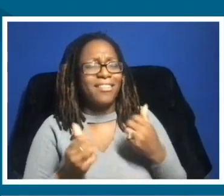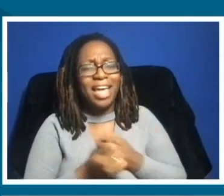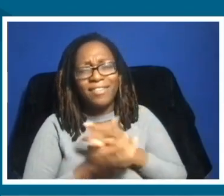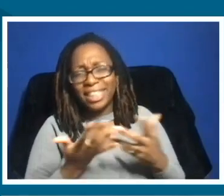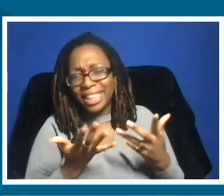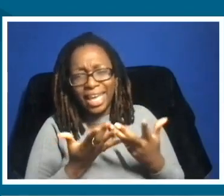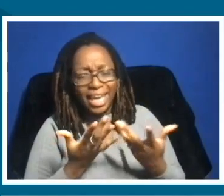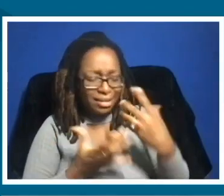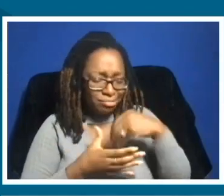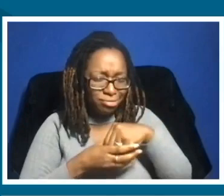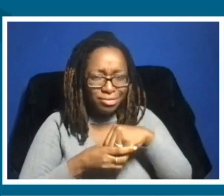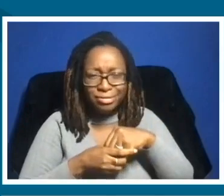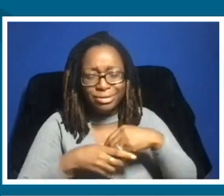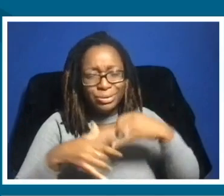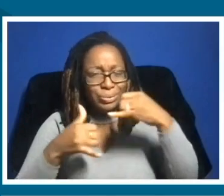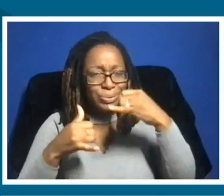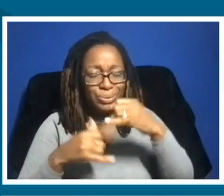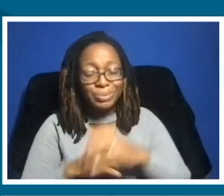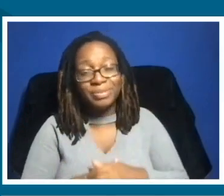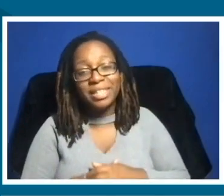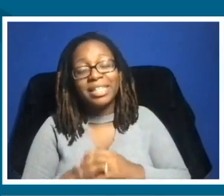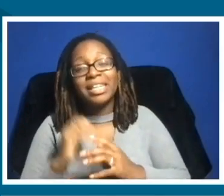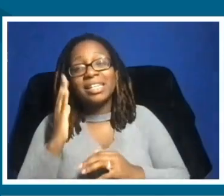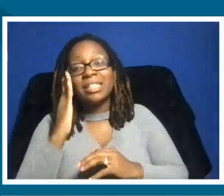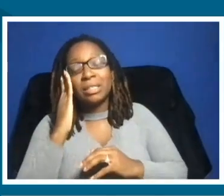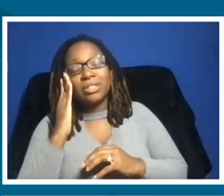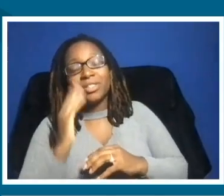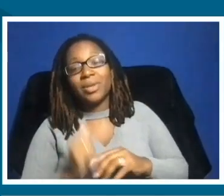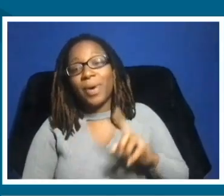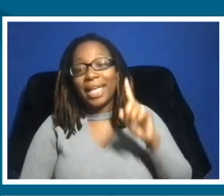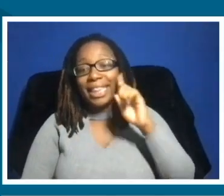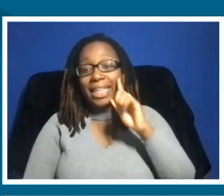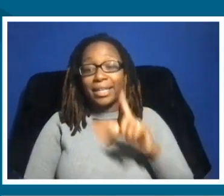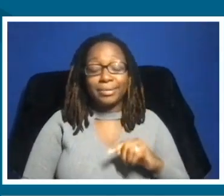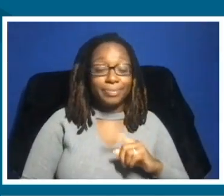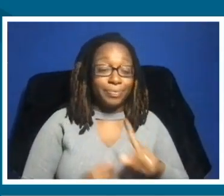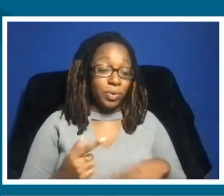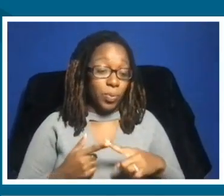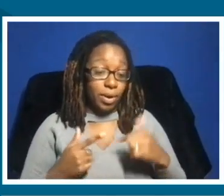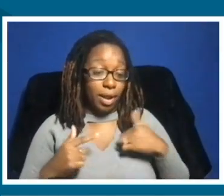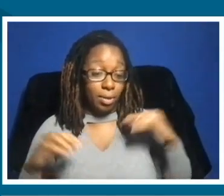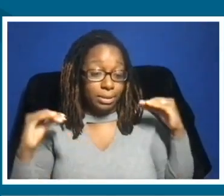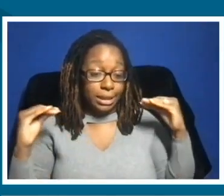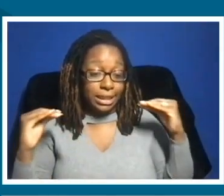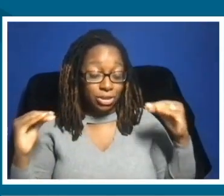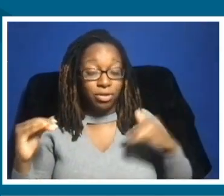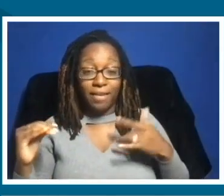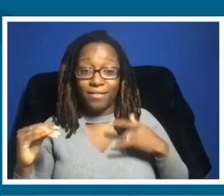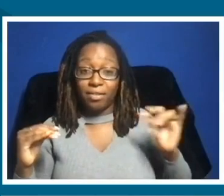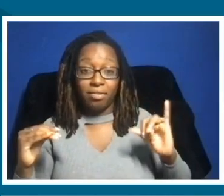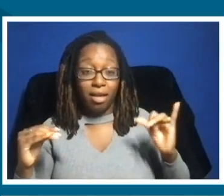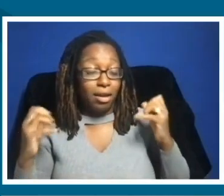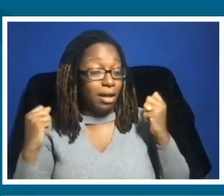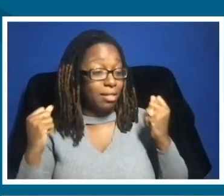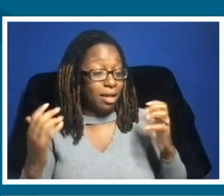that and um i think you know when i was teaching i i felt